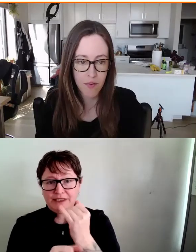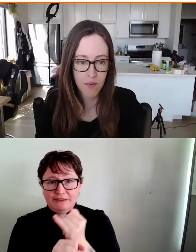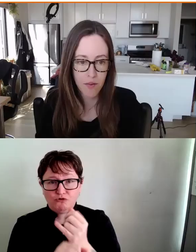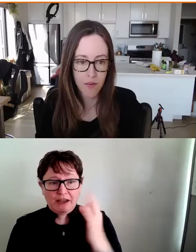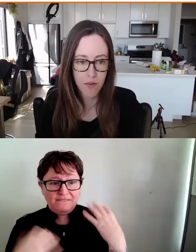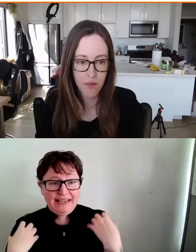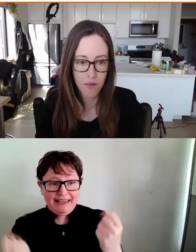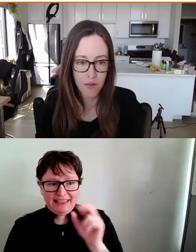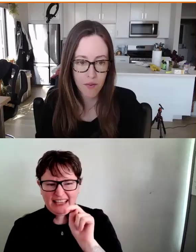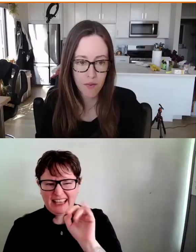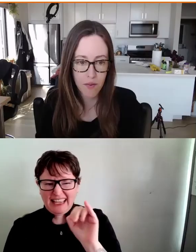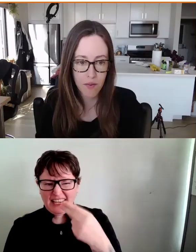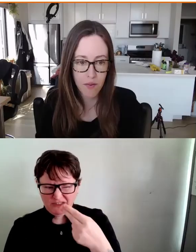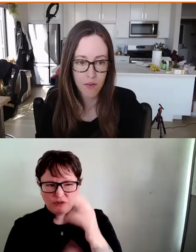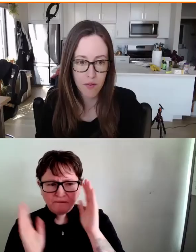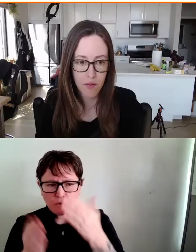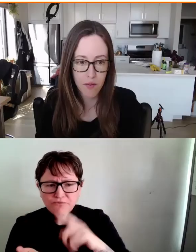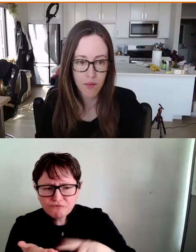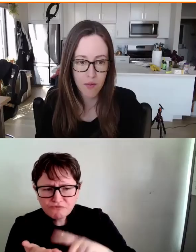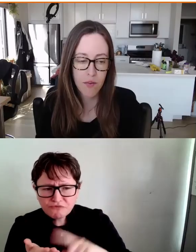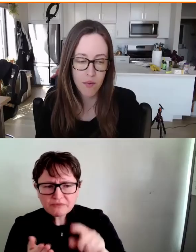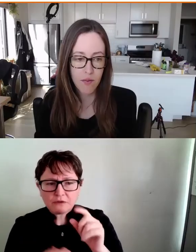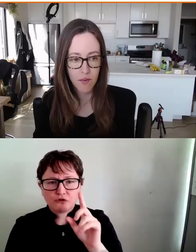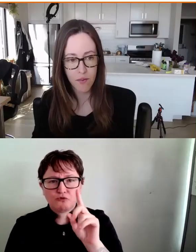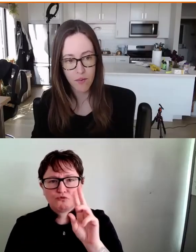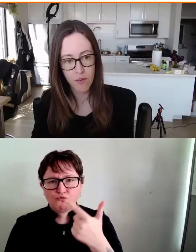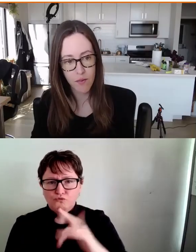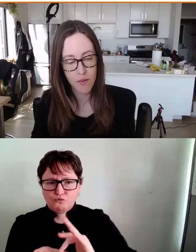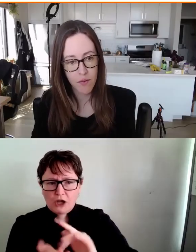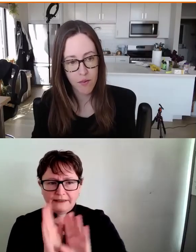Institute of Health, or the NIH, researching cancer drug development.